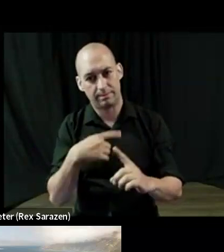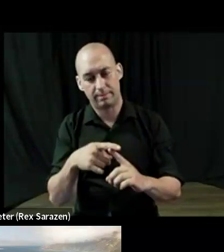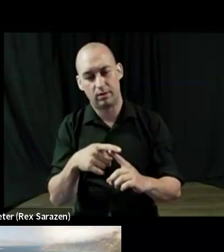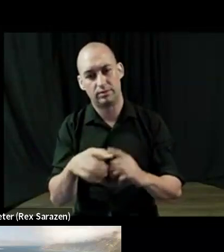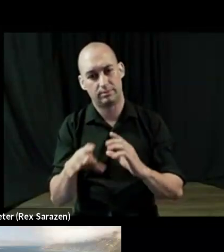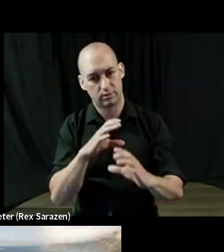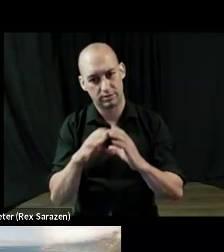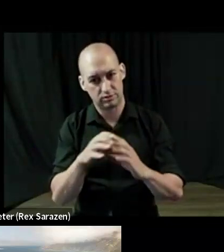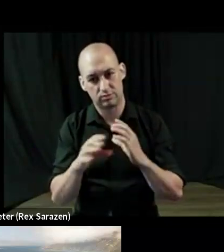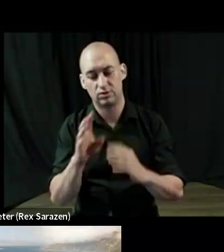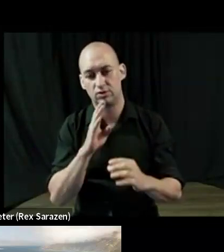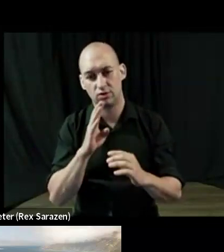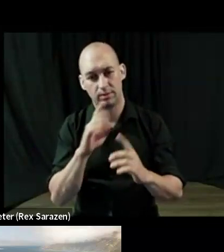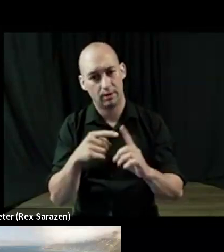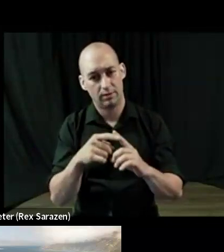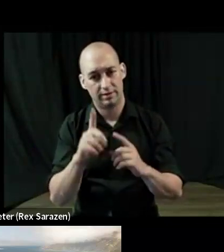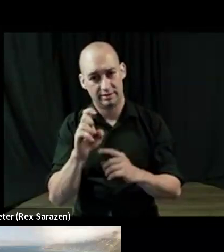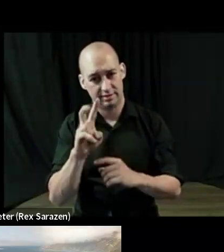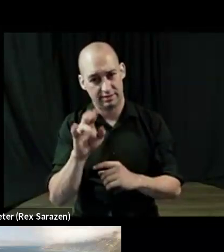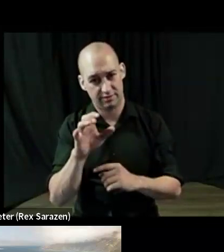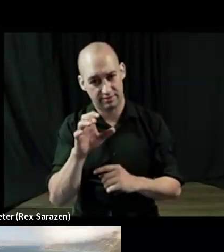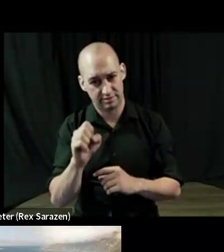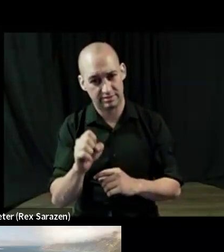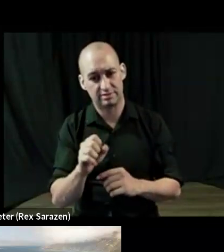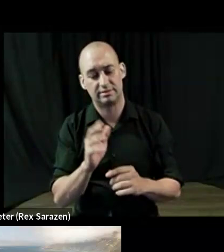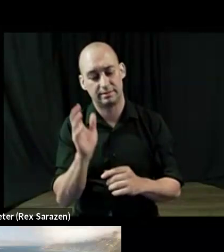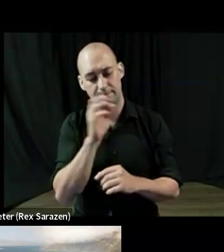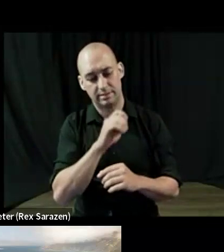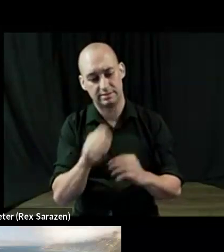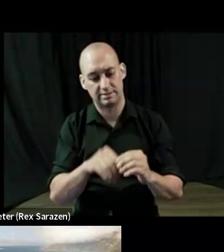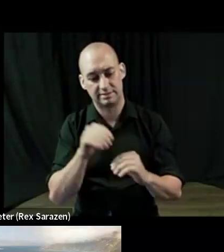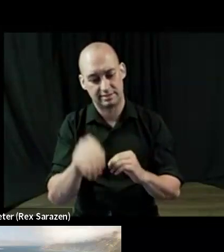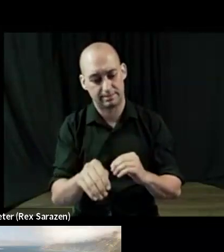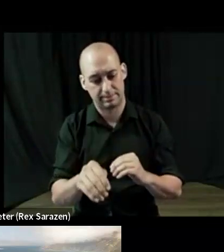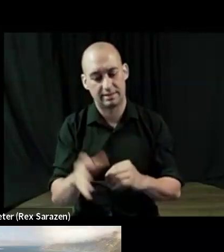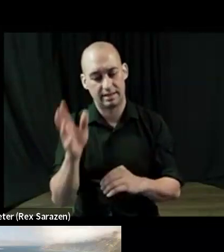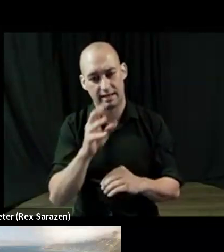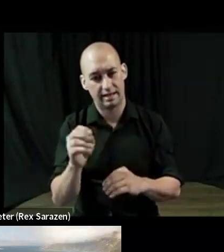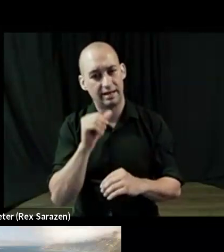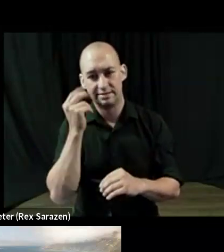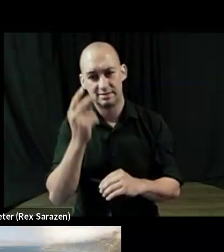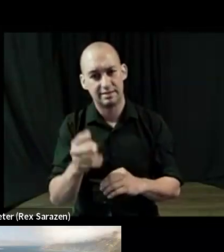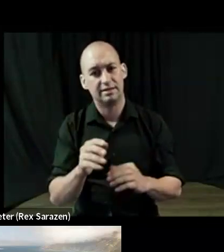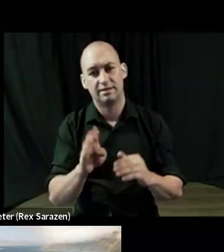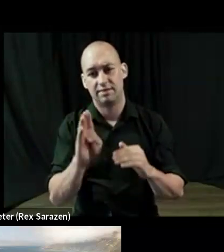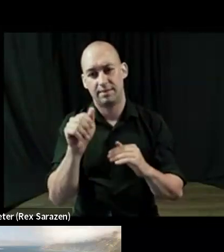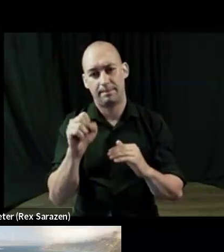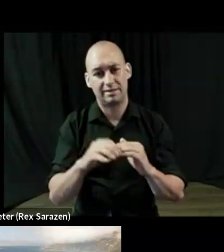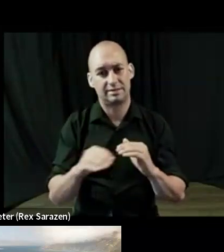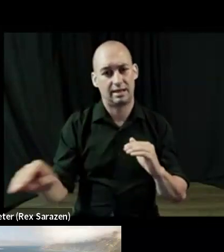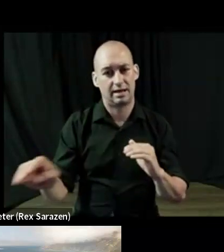We're missing a step. Also, what I'm not seeing is the baseline computer setup. So what I'm seeing